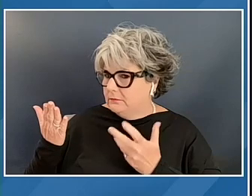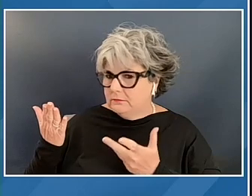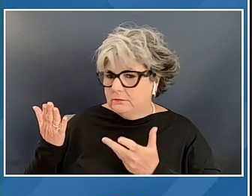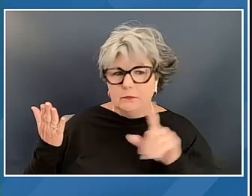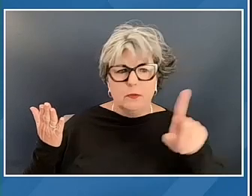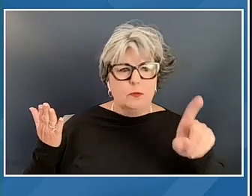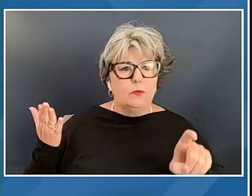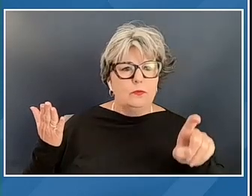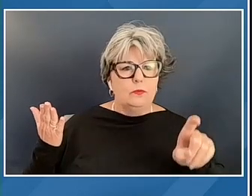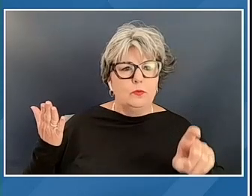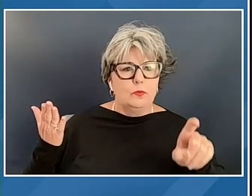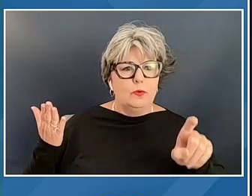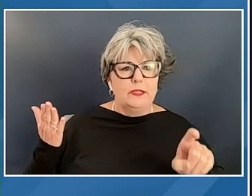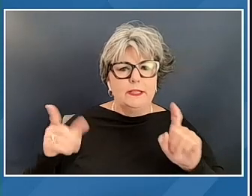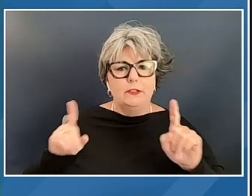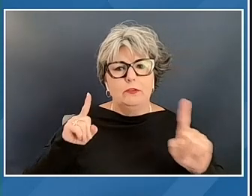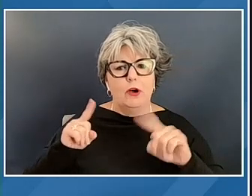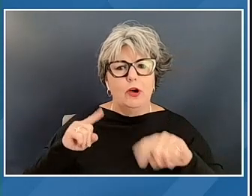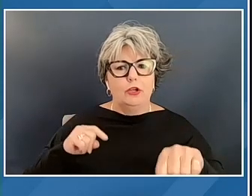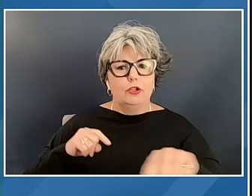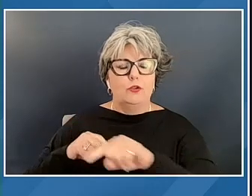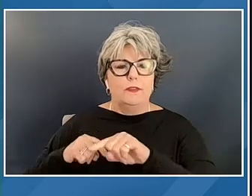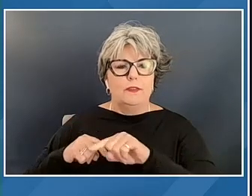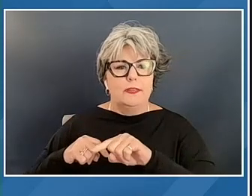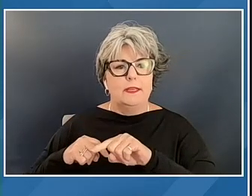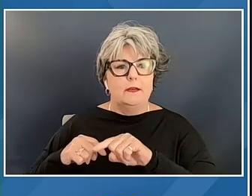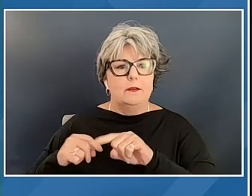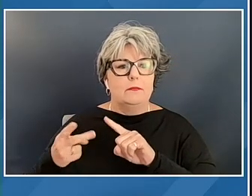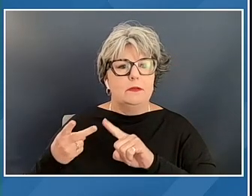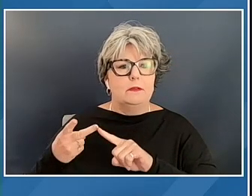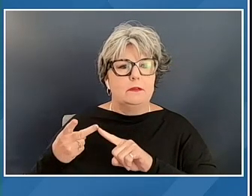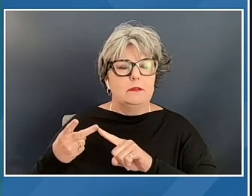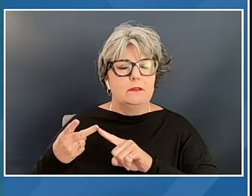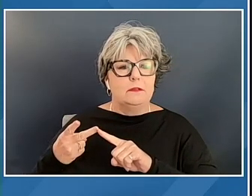to talk to them. An FMCS person needs to talk to them. Can you please provide their